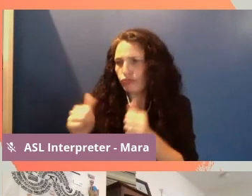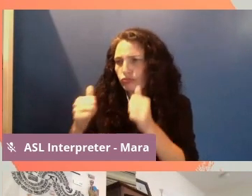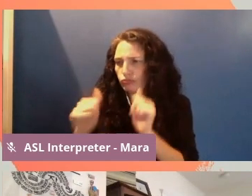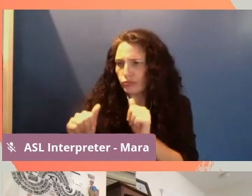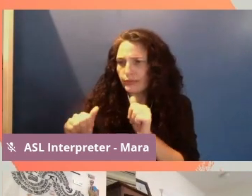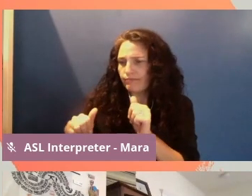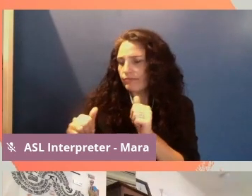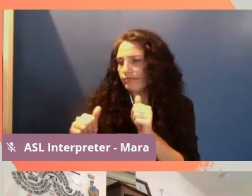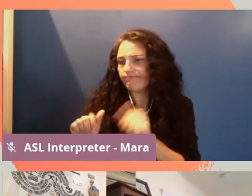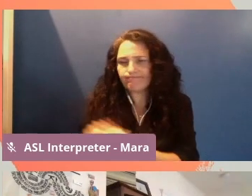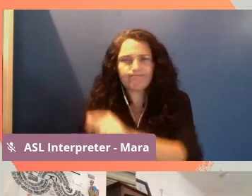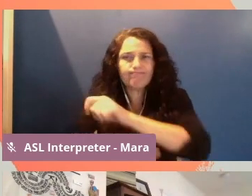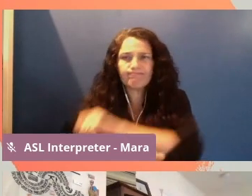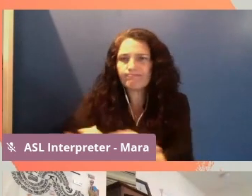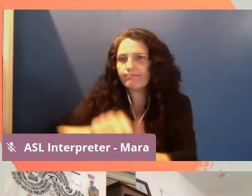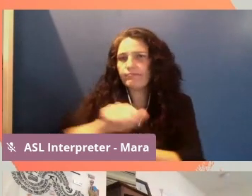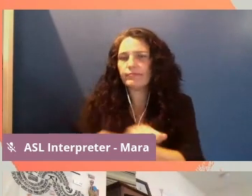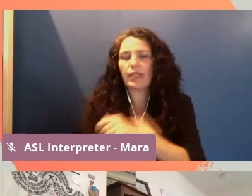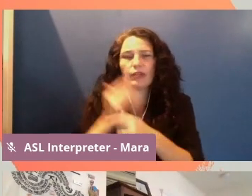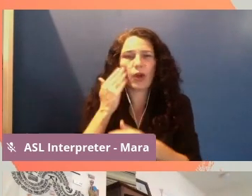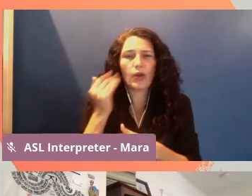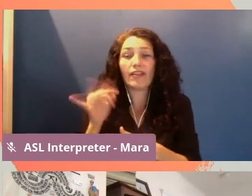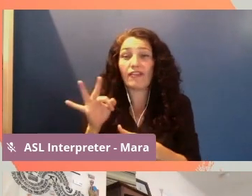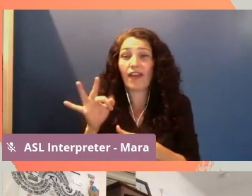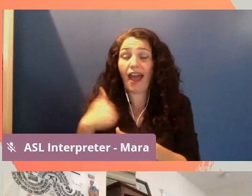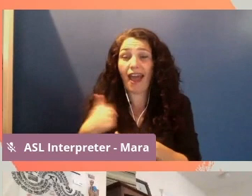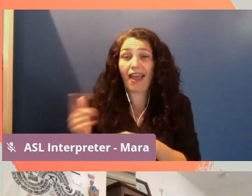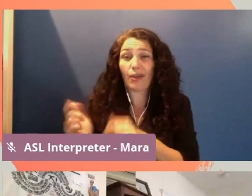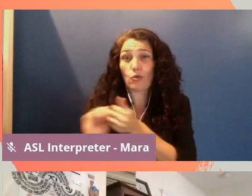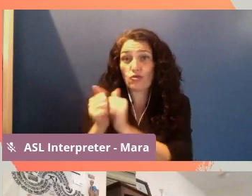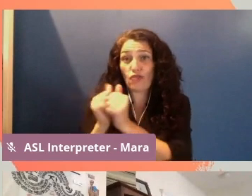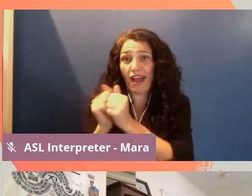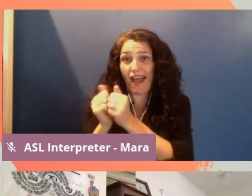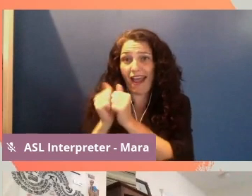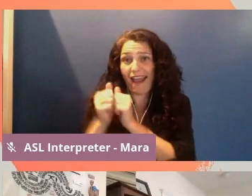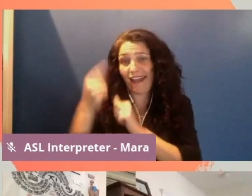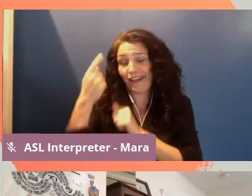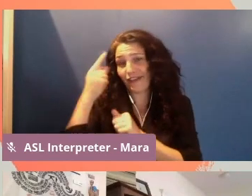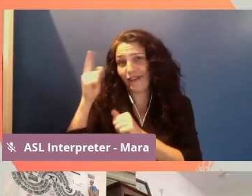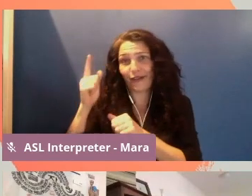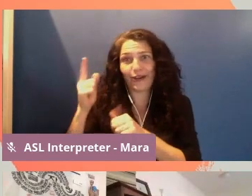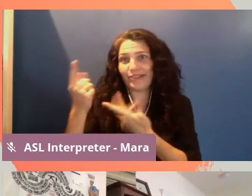like I feel like if I were gonna run for office, I'm way better prepared do it having just had the experience